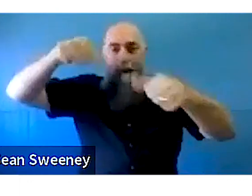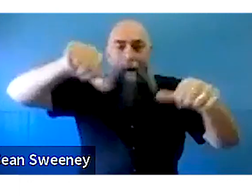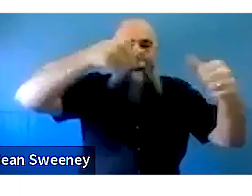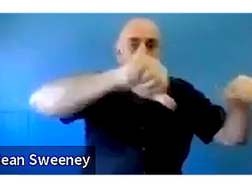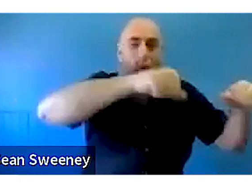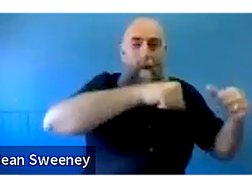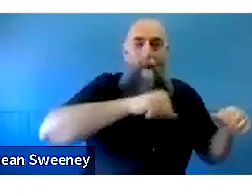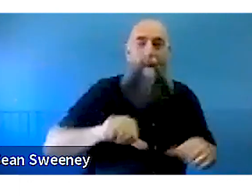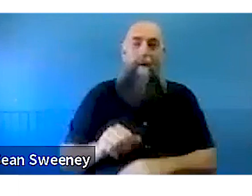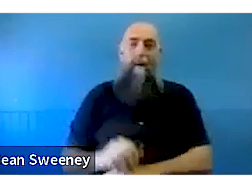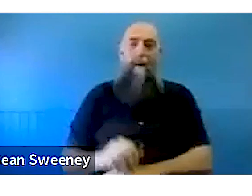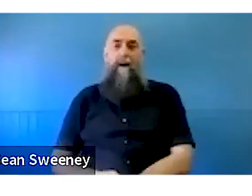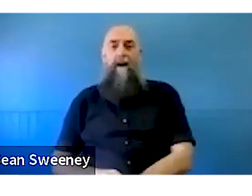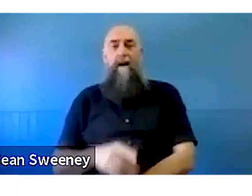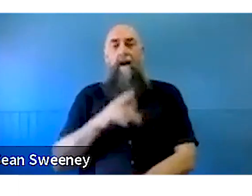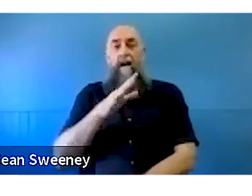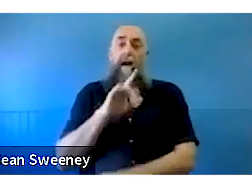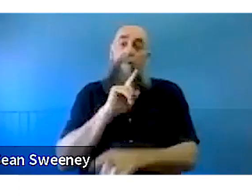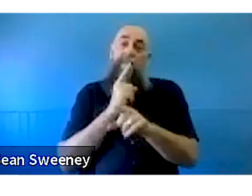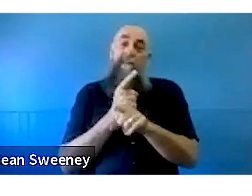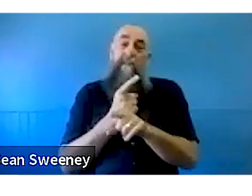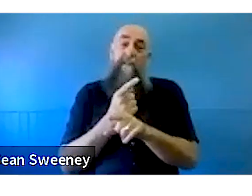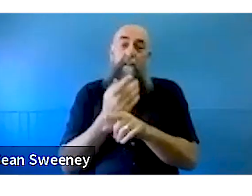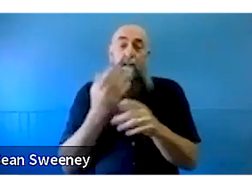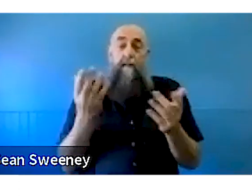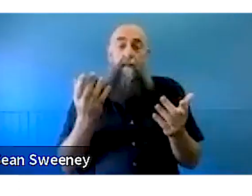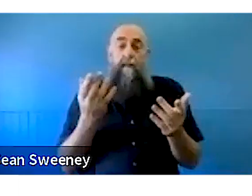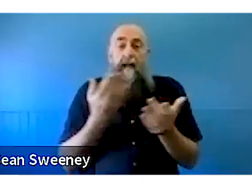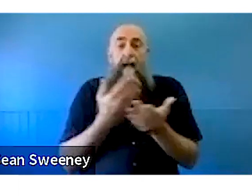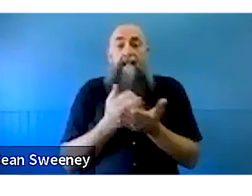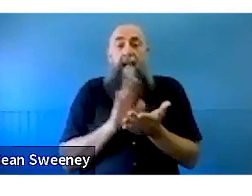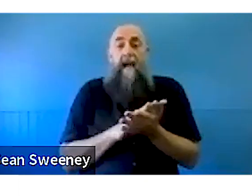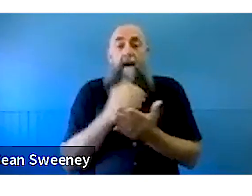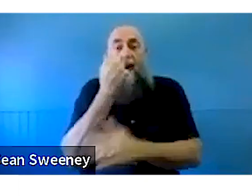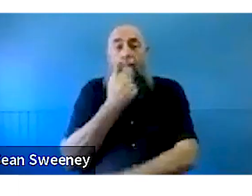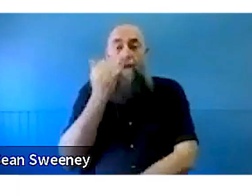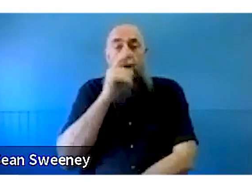To you I would say, that is how we feel! Do you know?